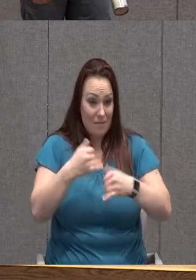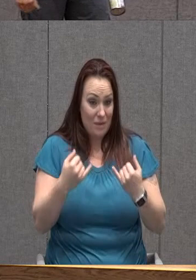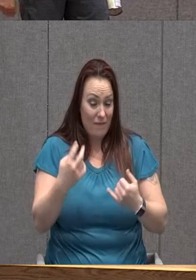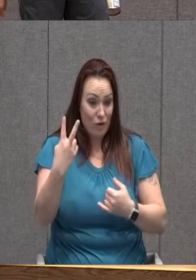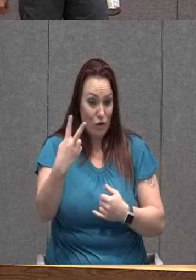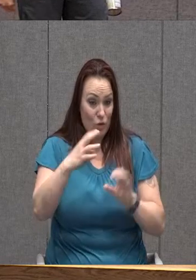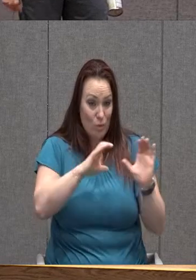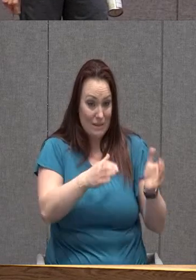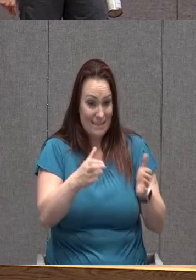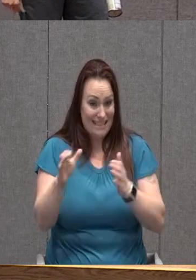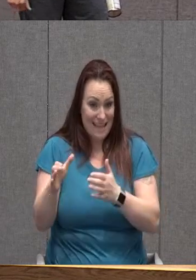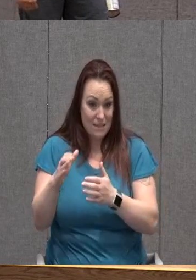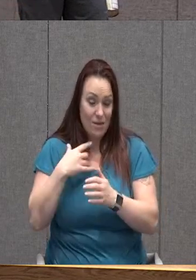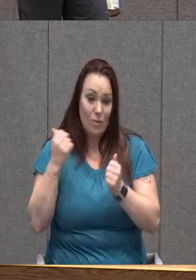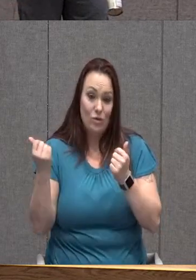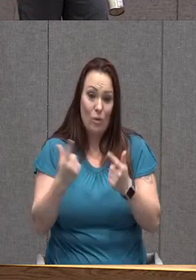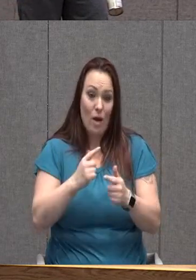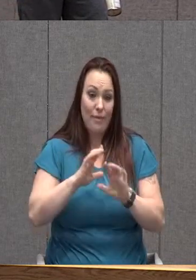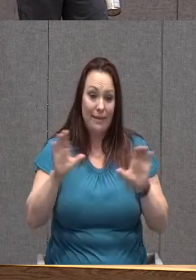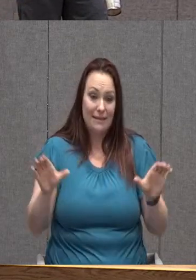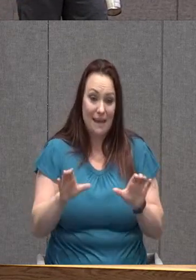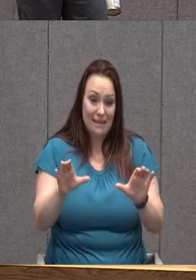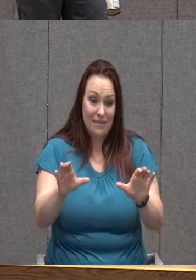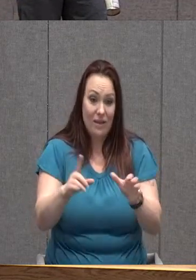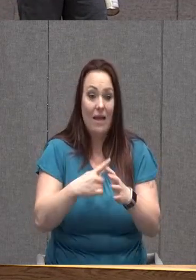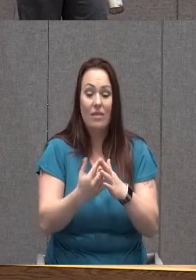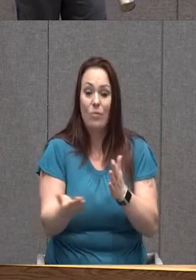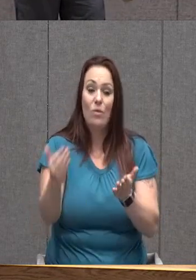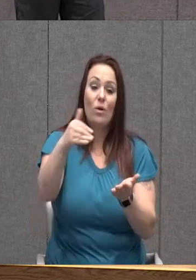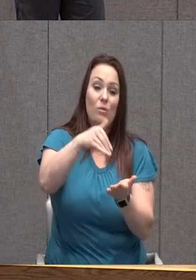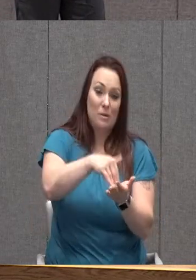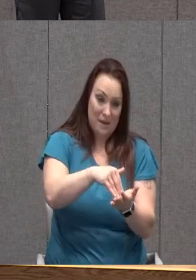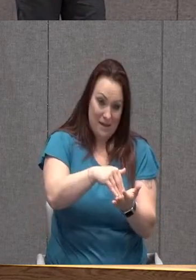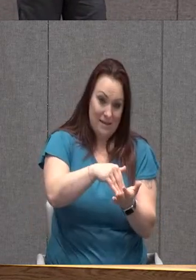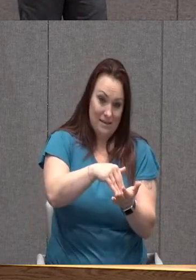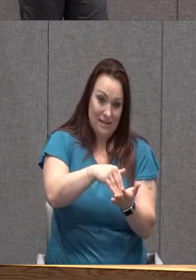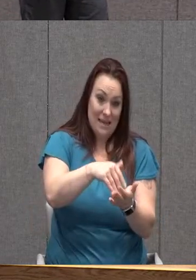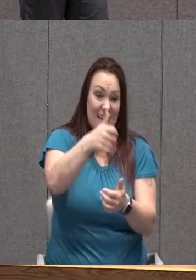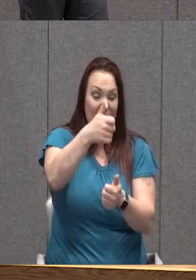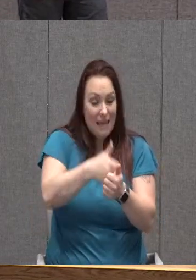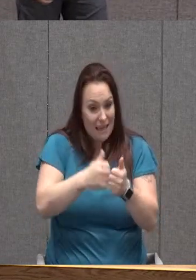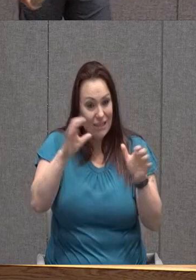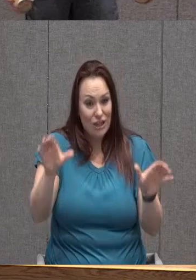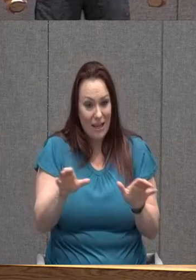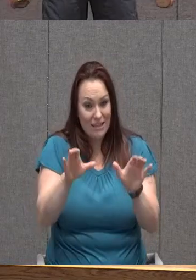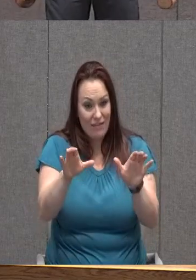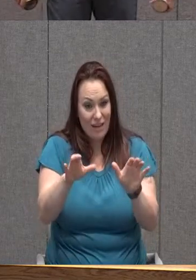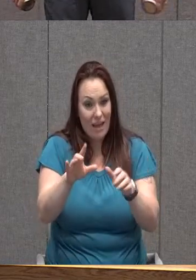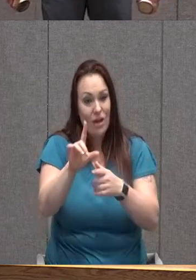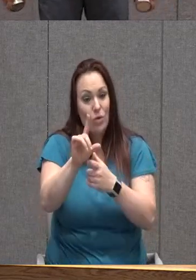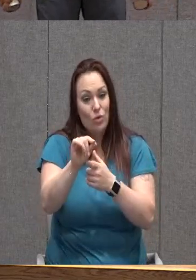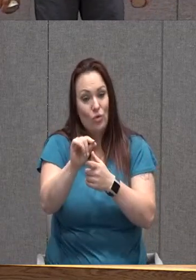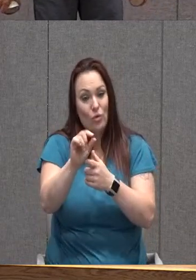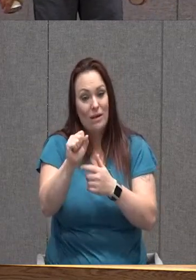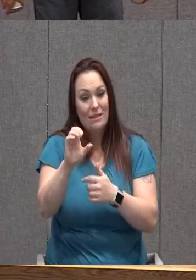so we're gonna do all these exercises, then we're gonna repeat them. Each exercise is 20 seconds,